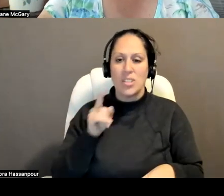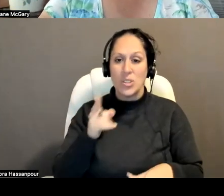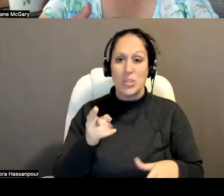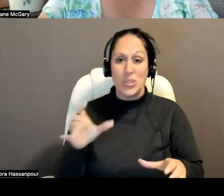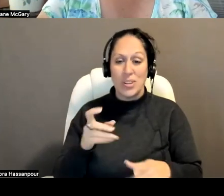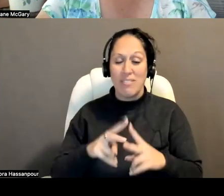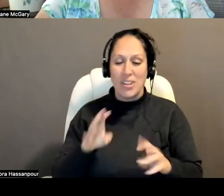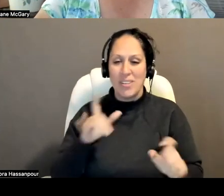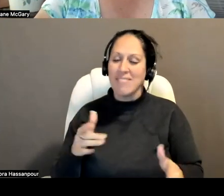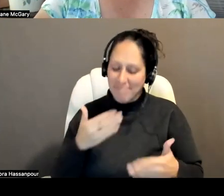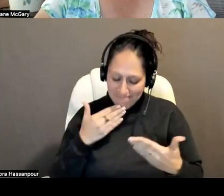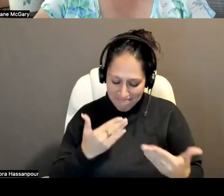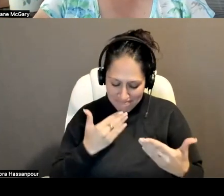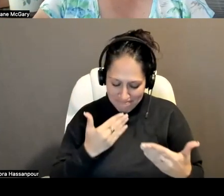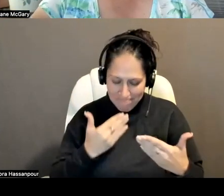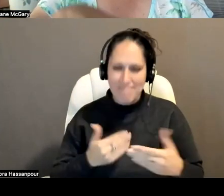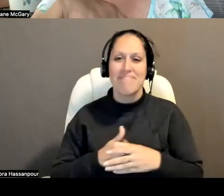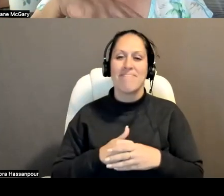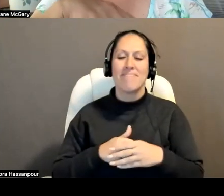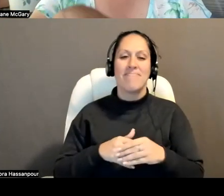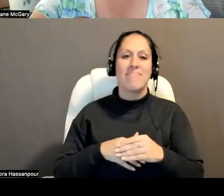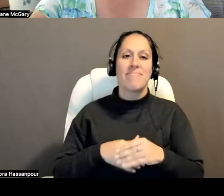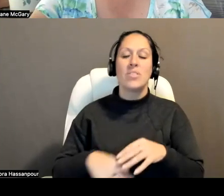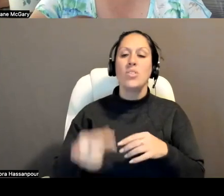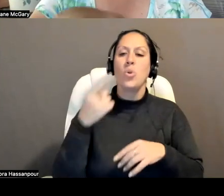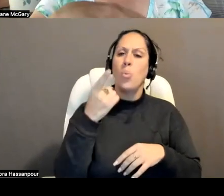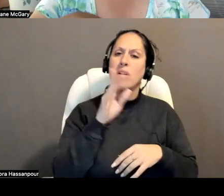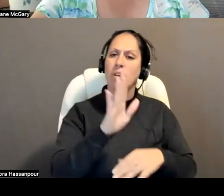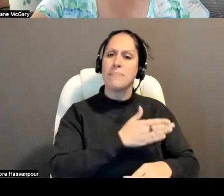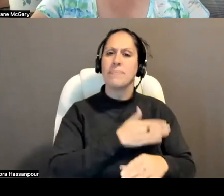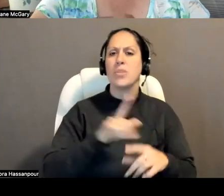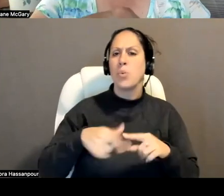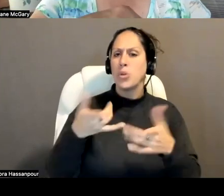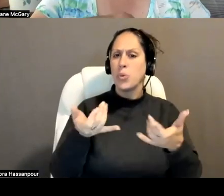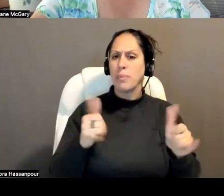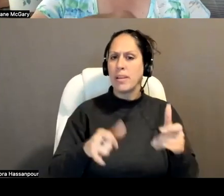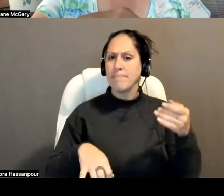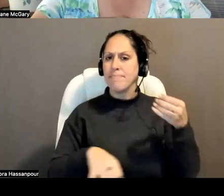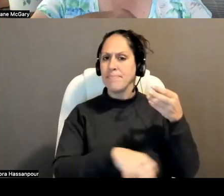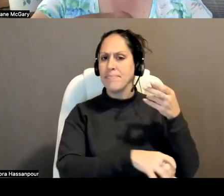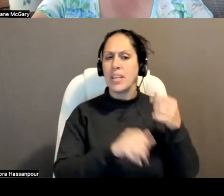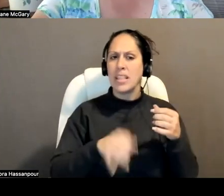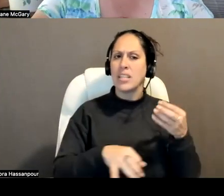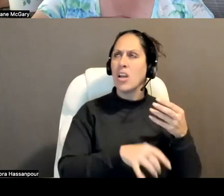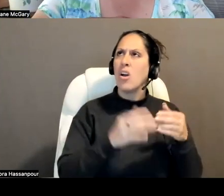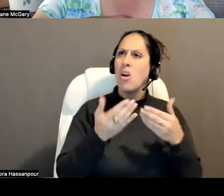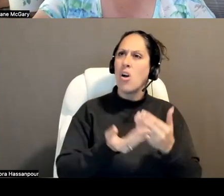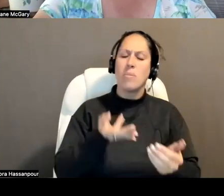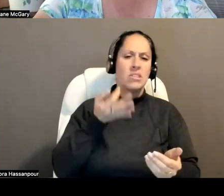In one of your pieces, when you're playing, the strings almost sound like a Native